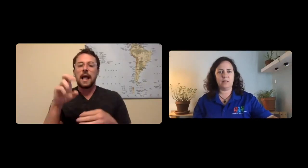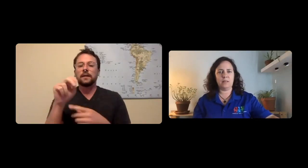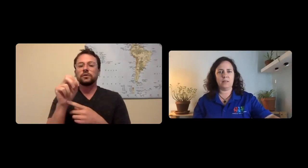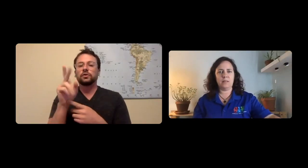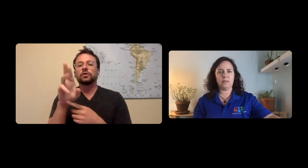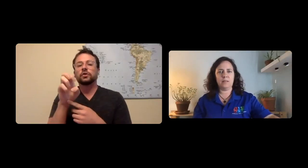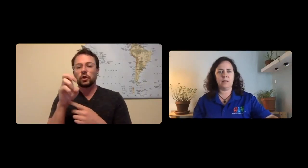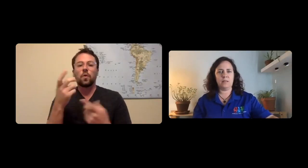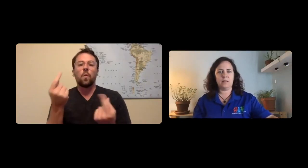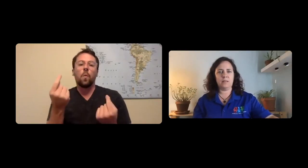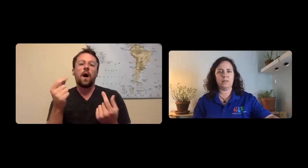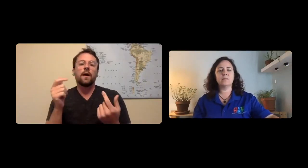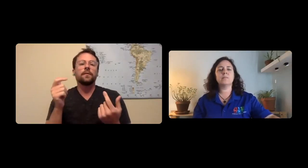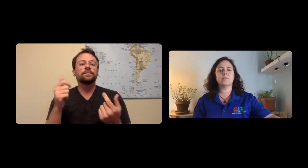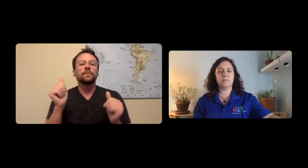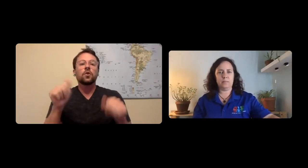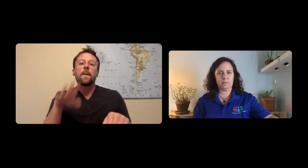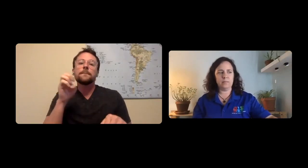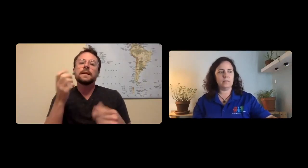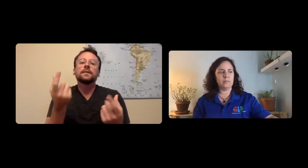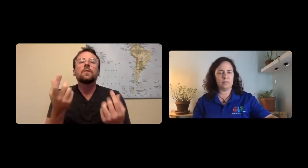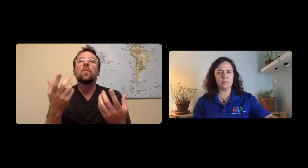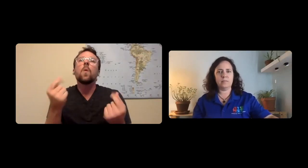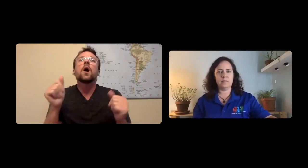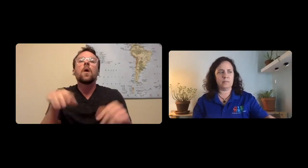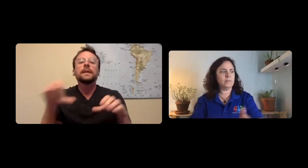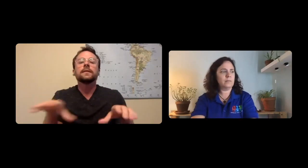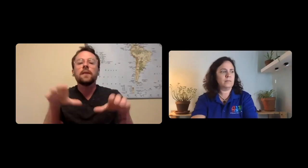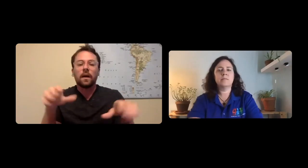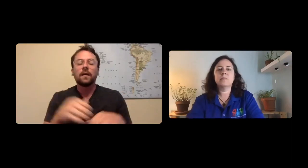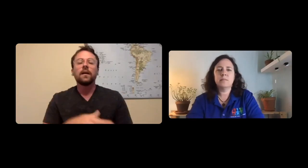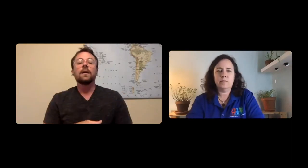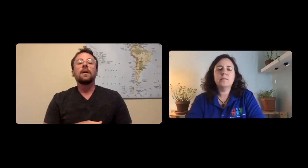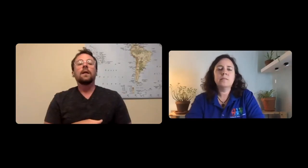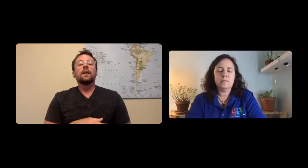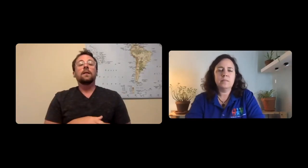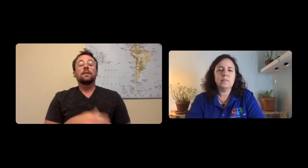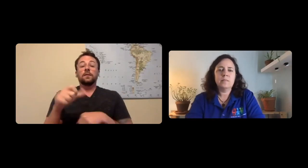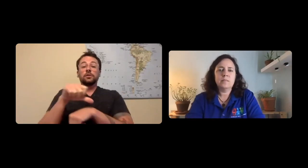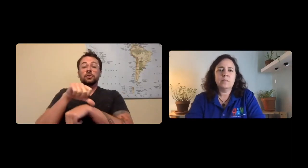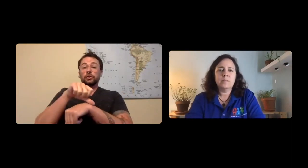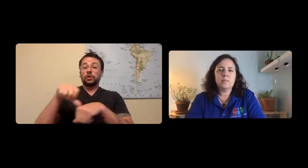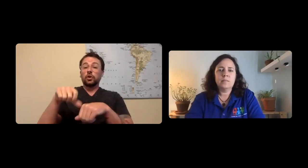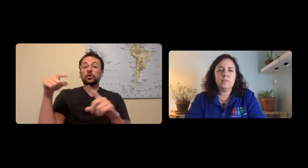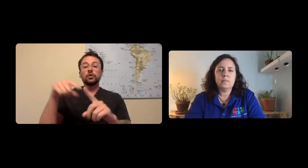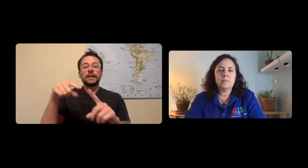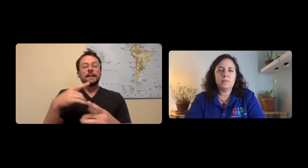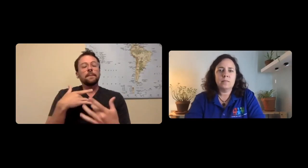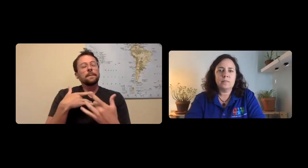That's something that medical doctors can very easily help out with.